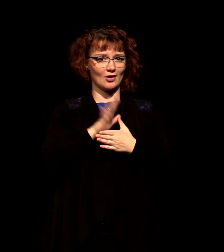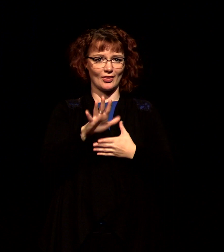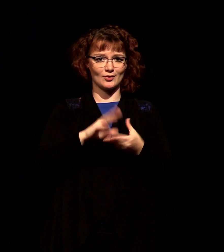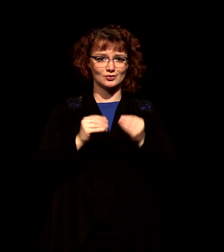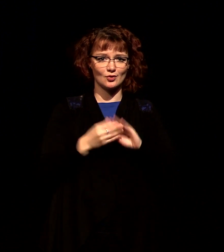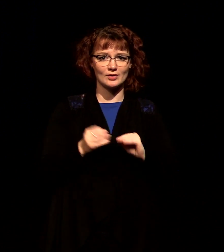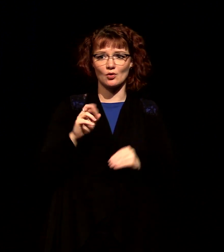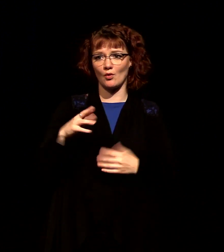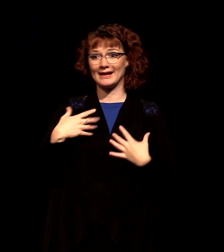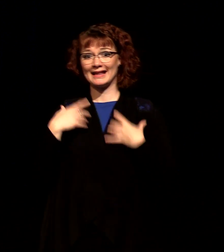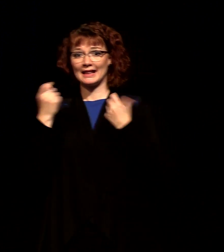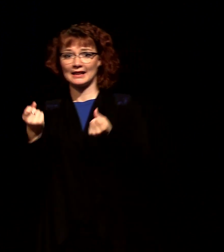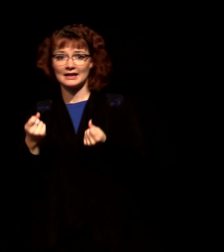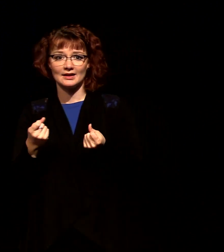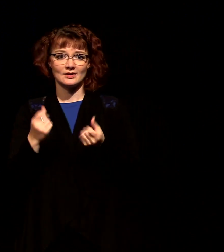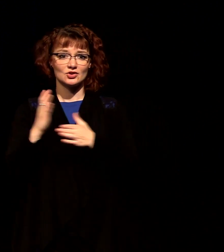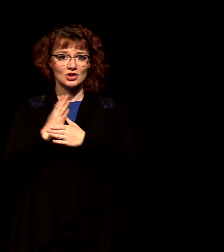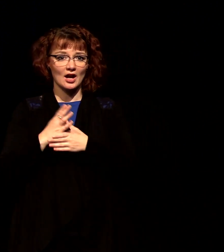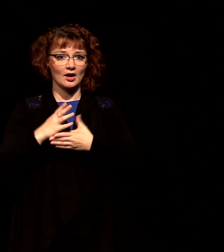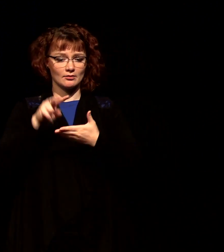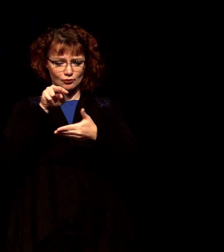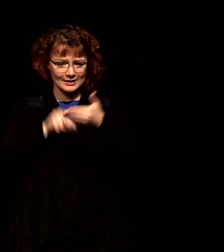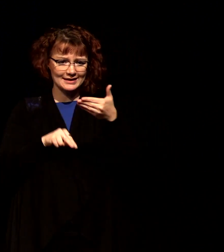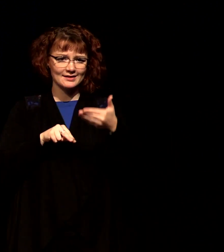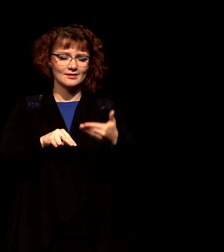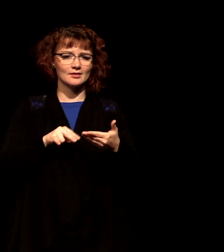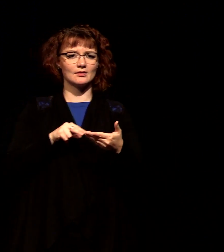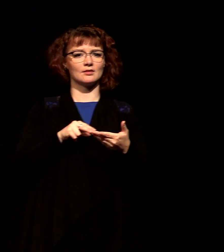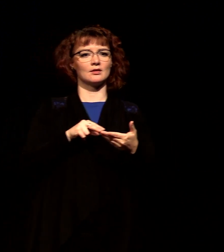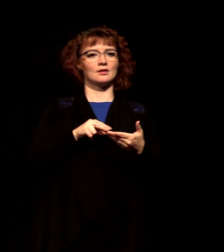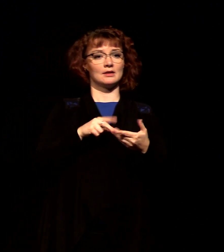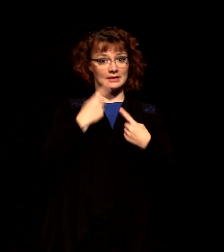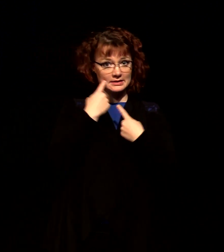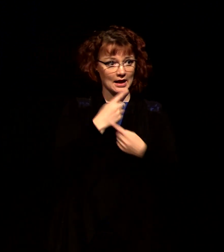videos, we regularly share stories of healing, because